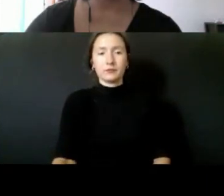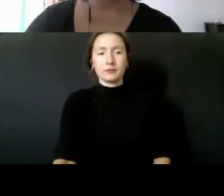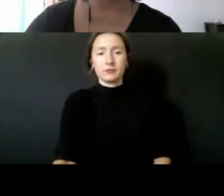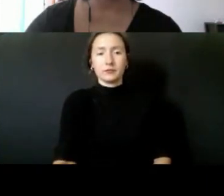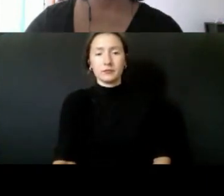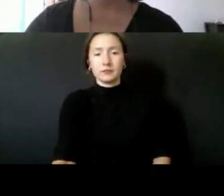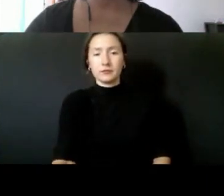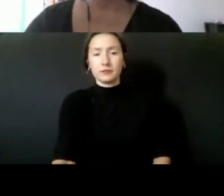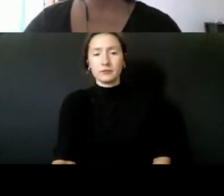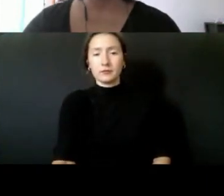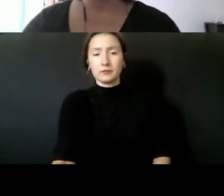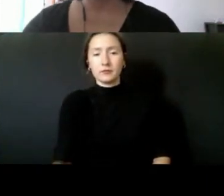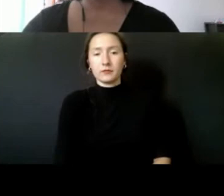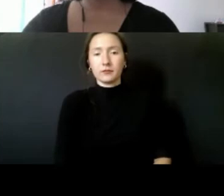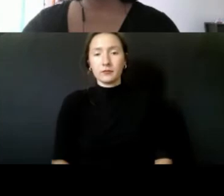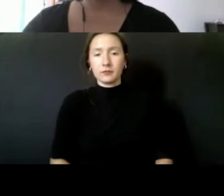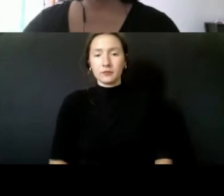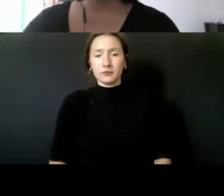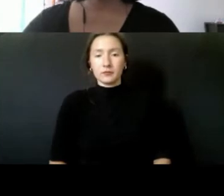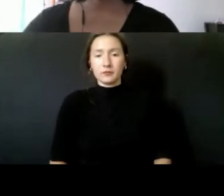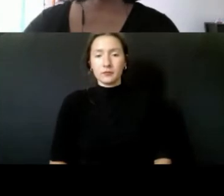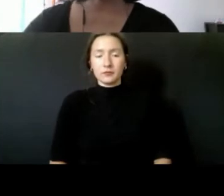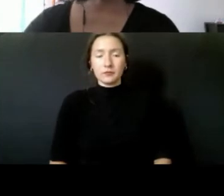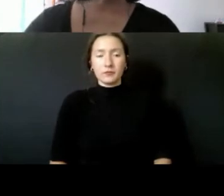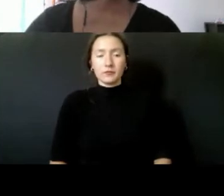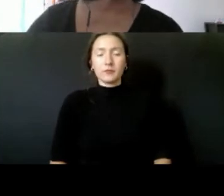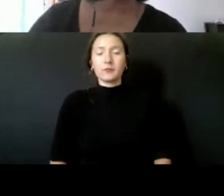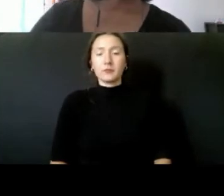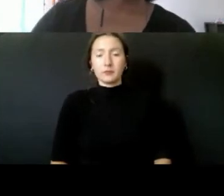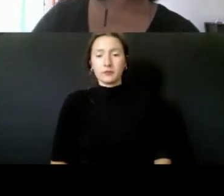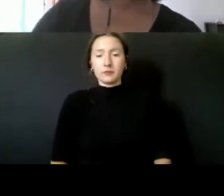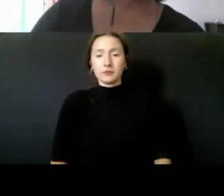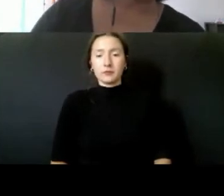and then two things because i know that we have a short amount of time together